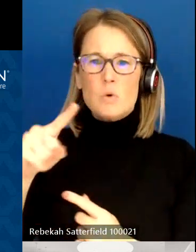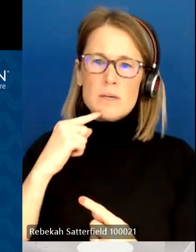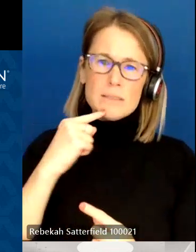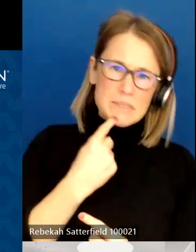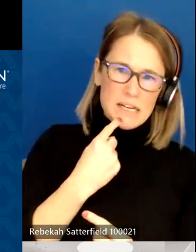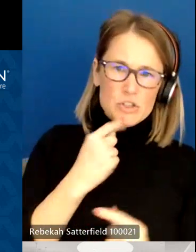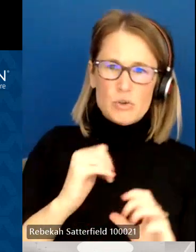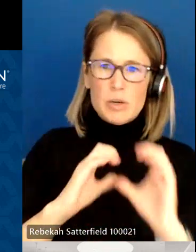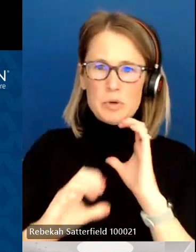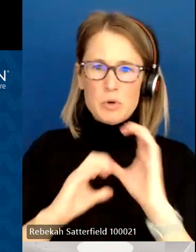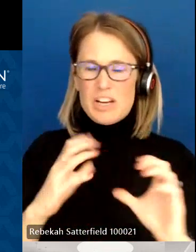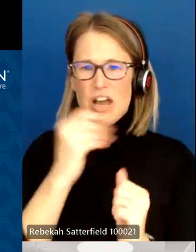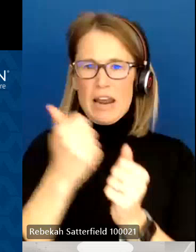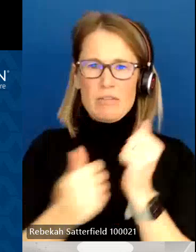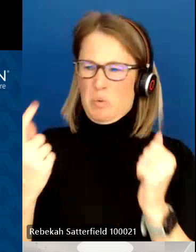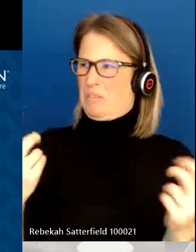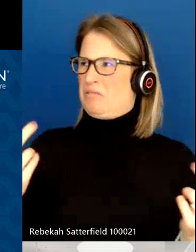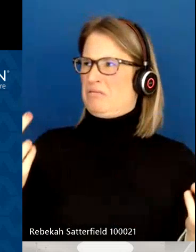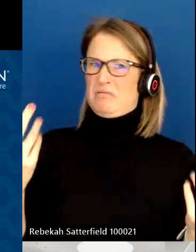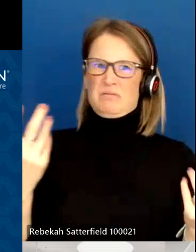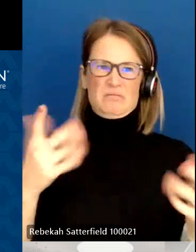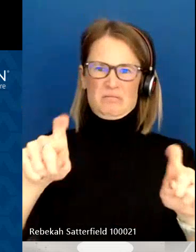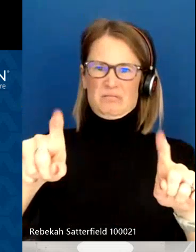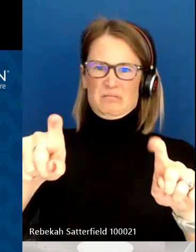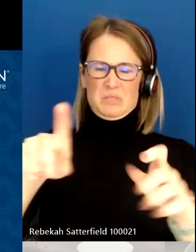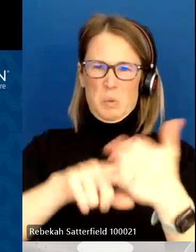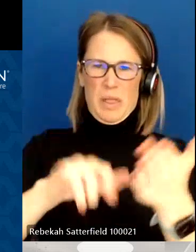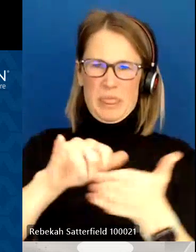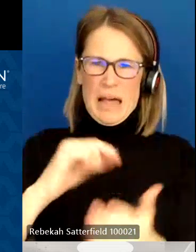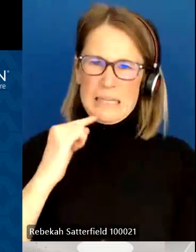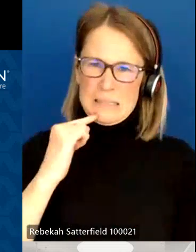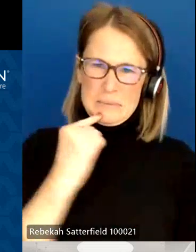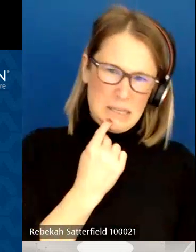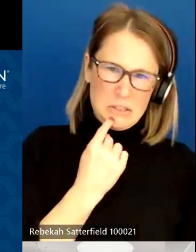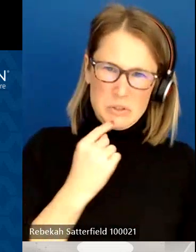wondering what is a substantial communication now on the regulation it's specifically identified as